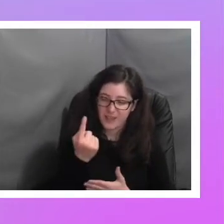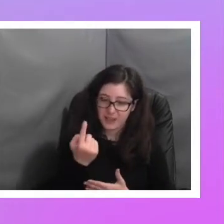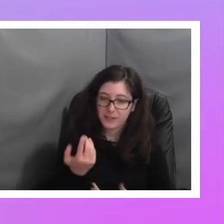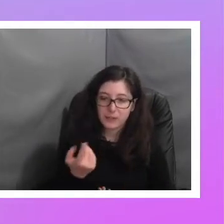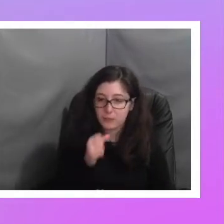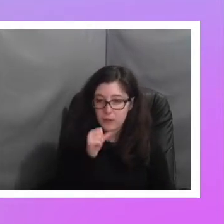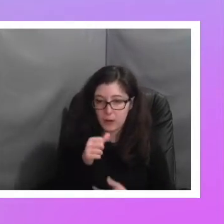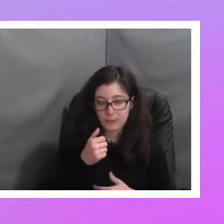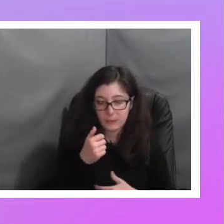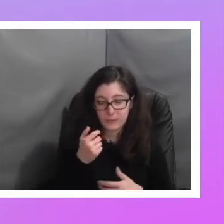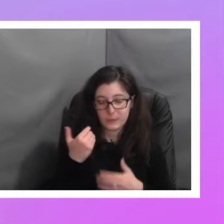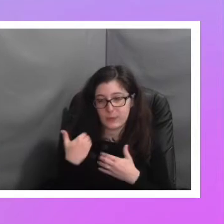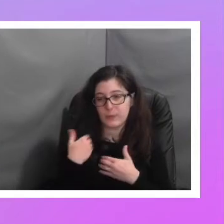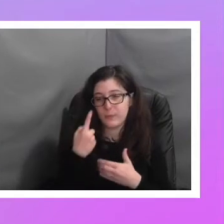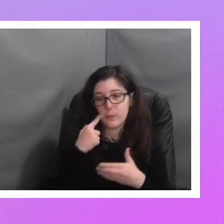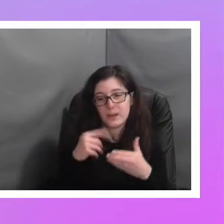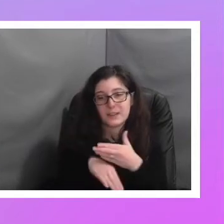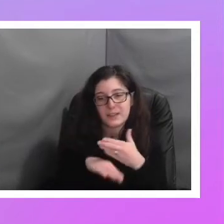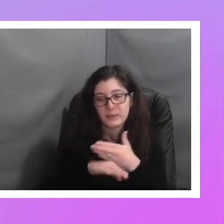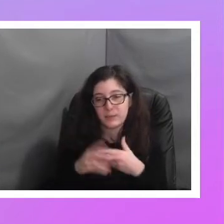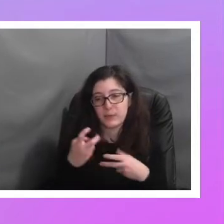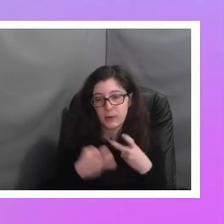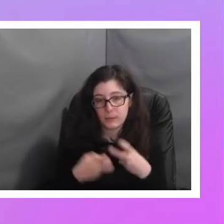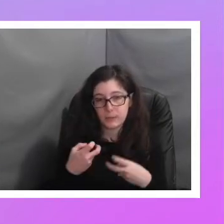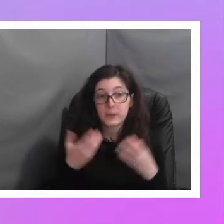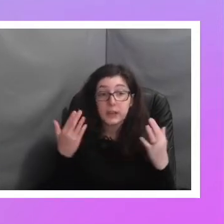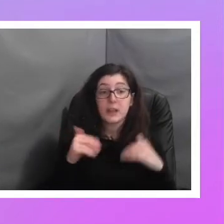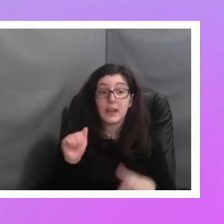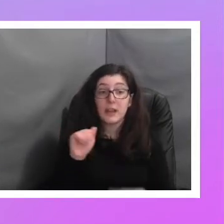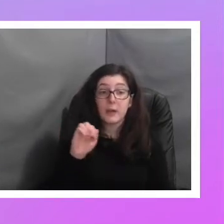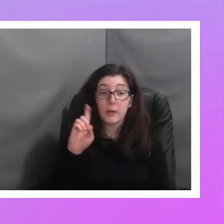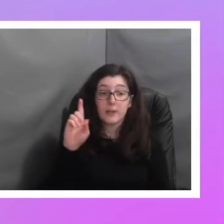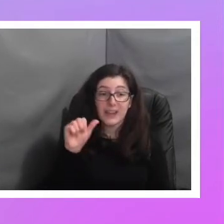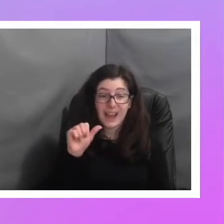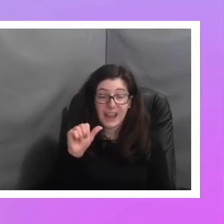The AODA also requires training on the law for employees,